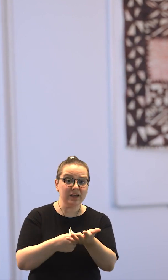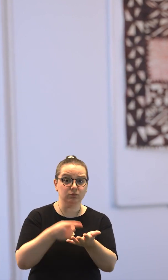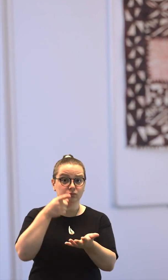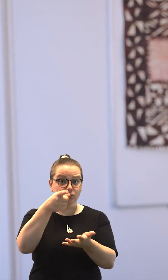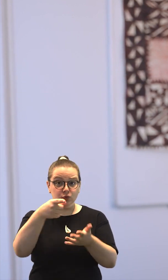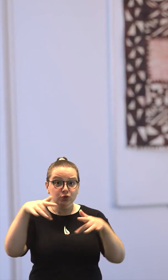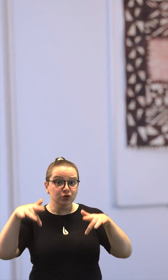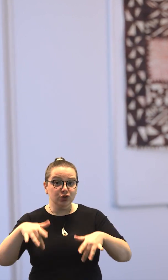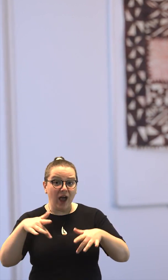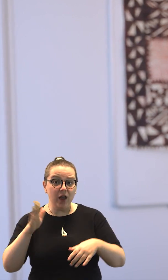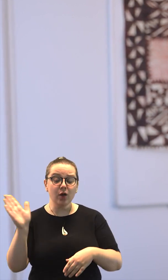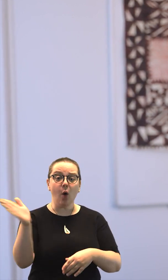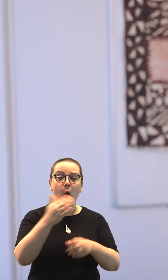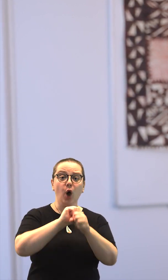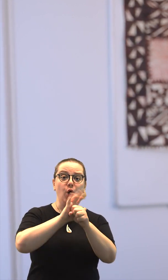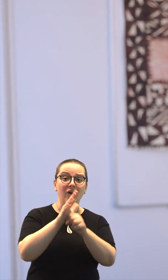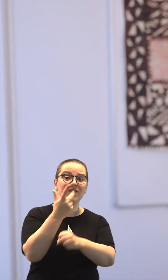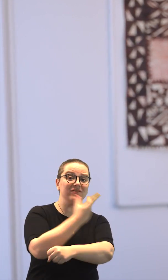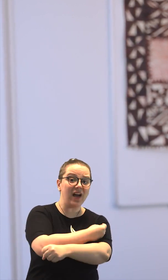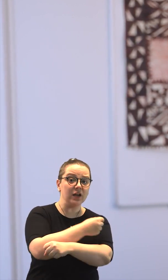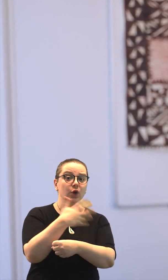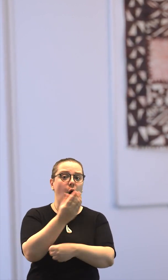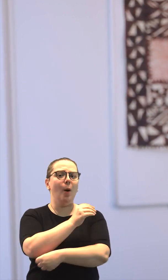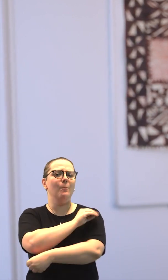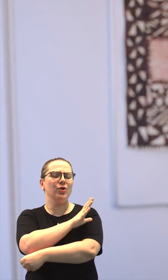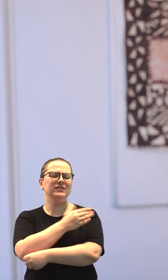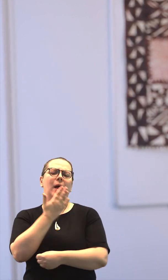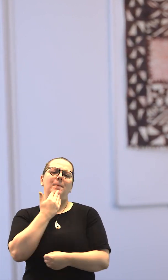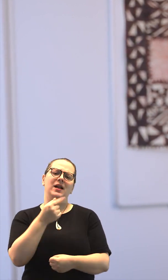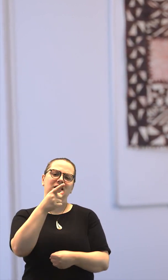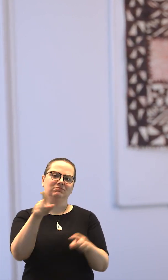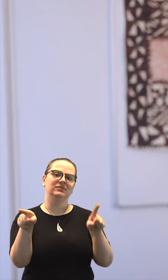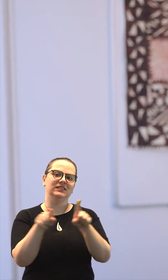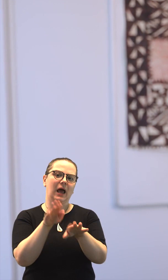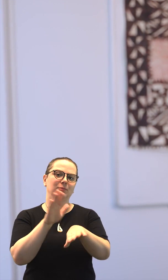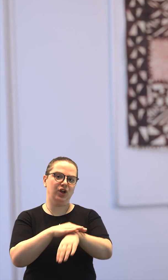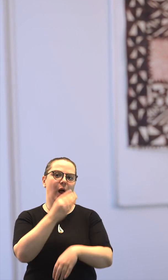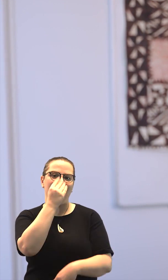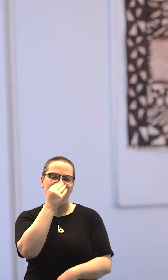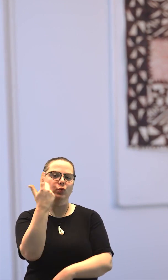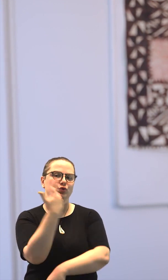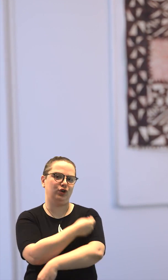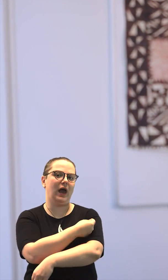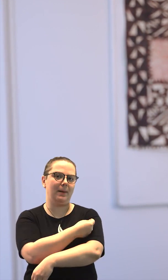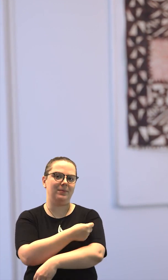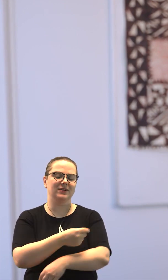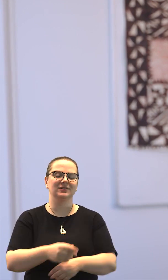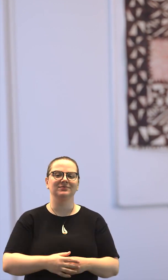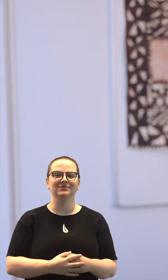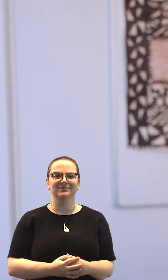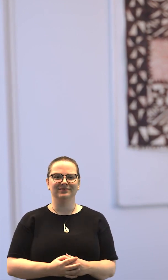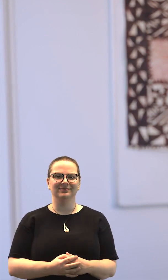So I’d strongly recommend if you haven't already had all your COVID-19 vaccines or your booster